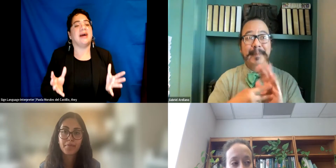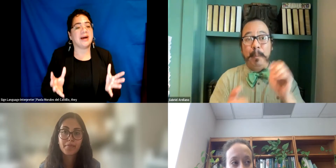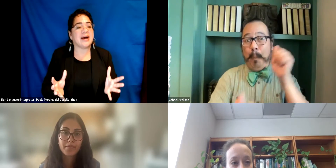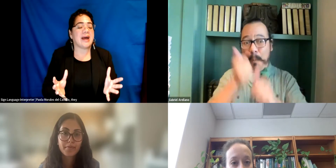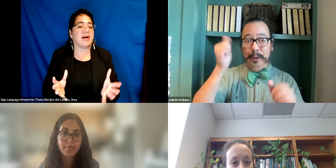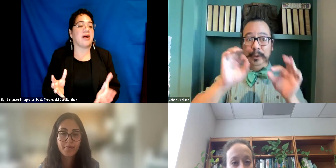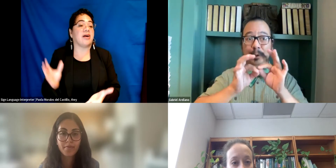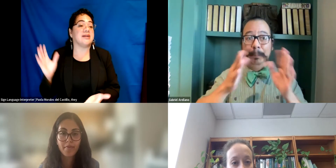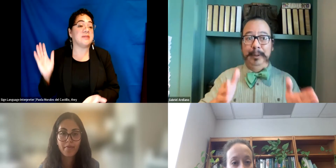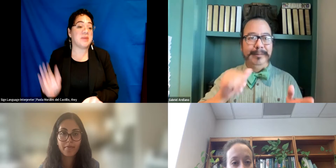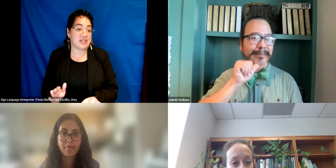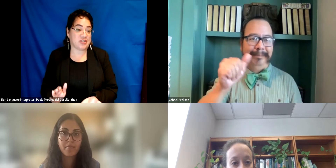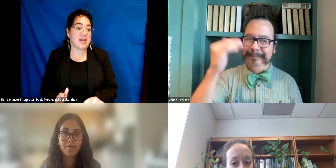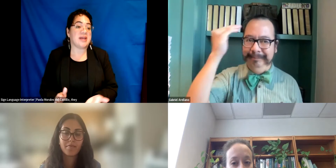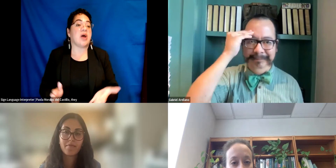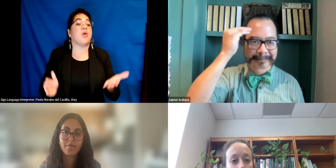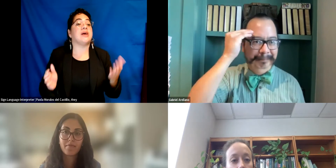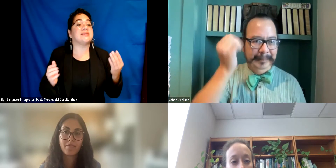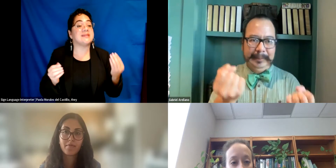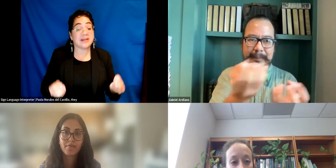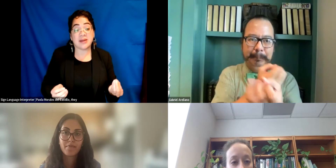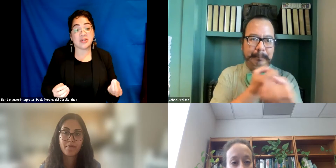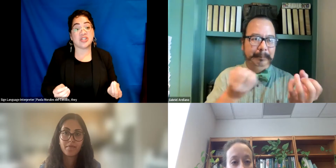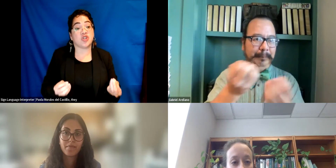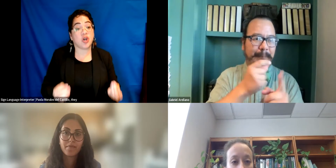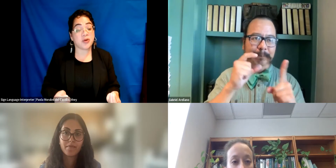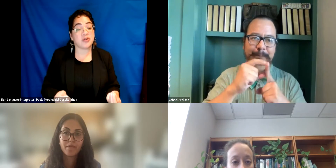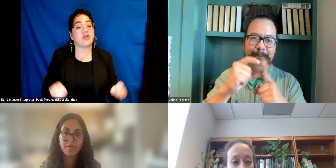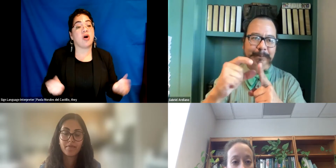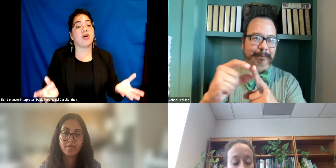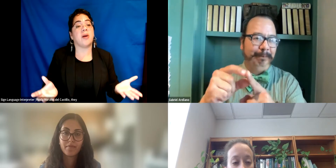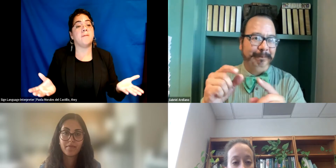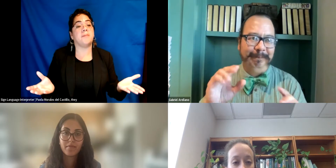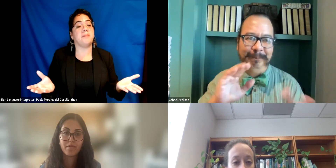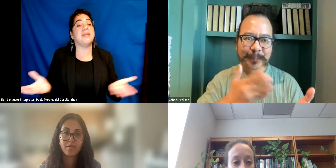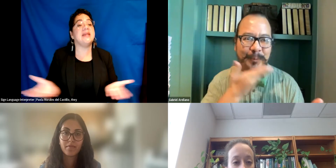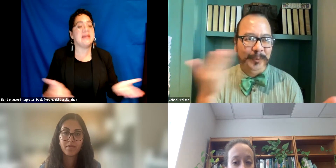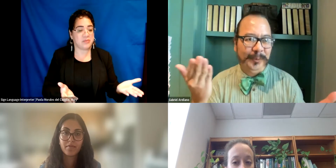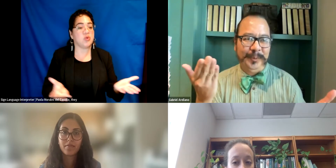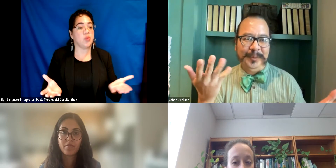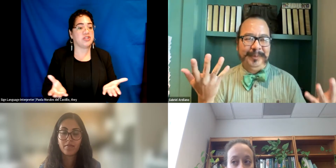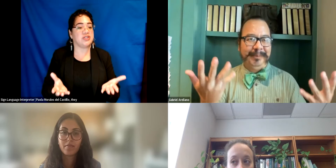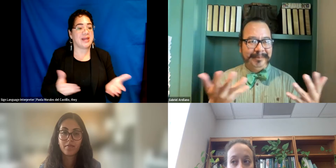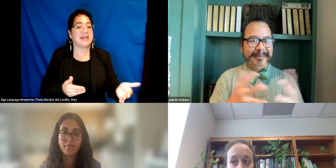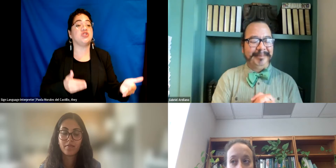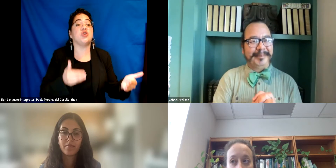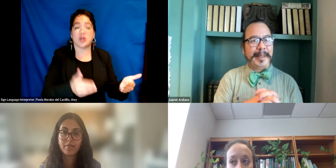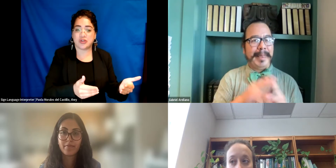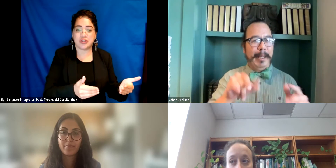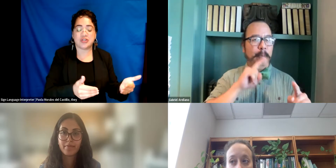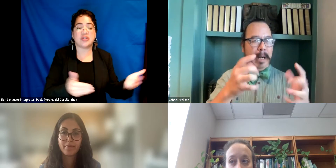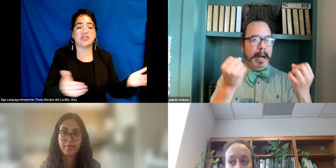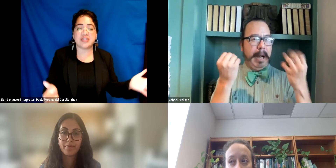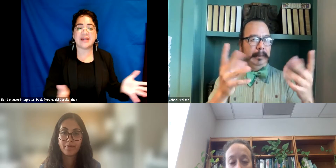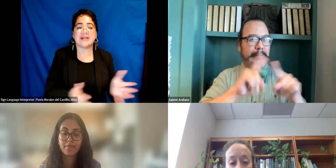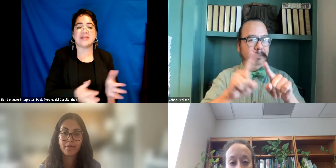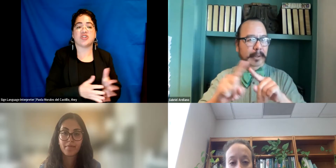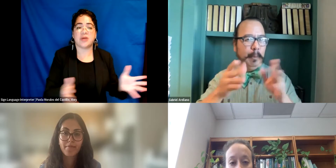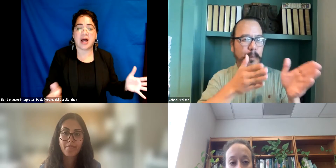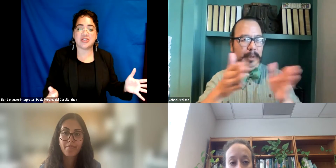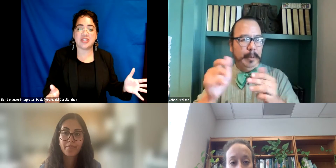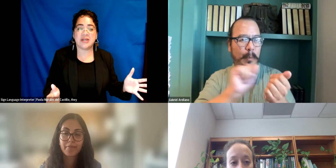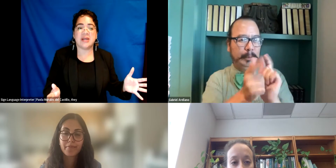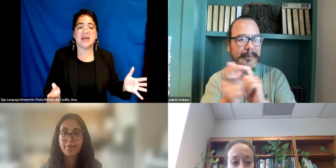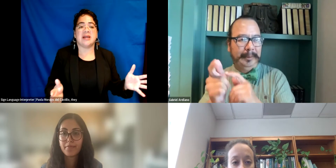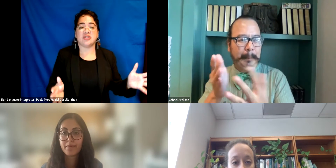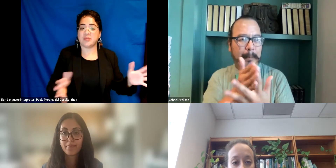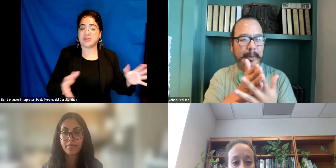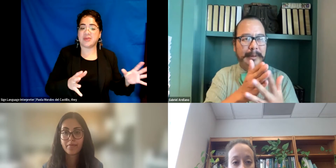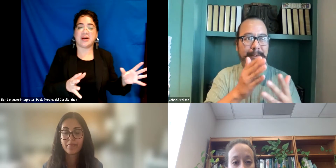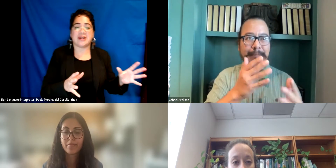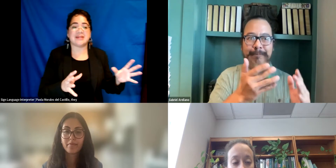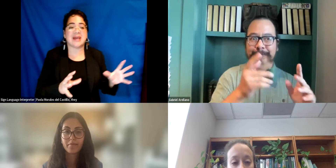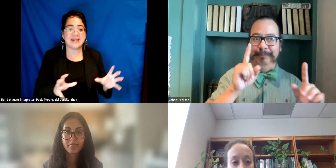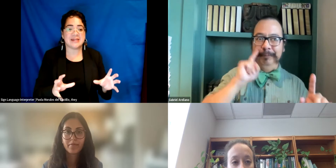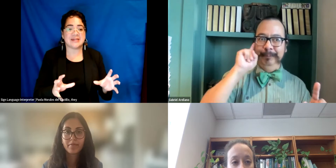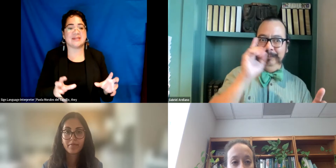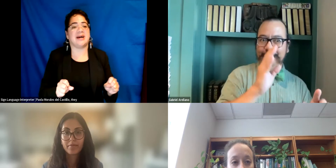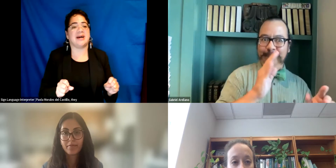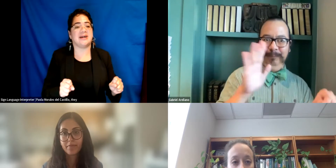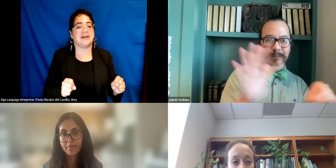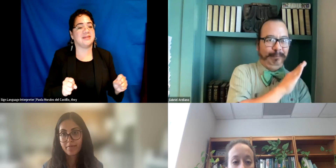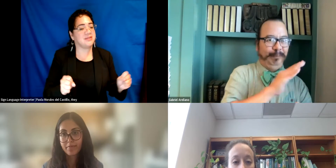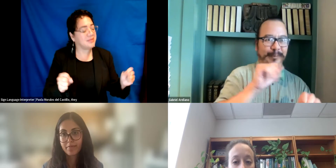Sign Language Interpreter | Paola Morales del Castillo, they: uh are are are diminished. Now sign language. Interpreters are um medium, to which that gets you closer to understanding the terminology in terms of uh science. Uh: